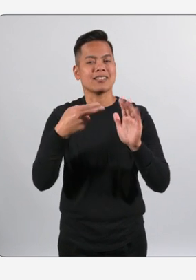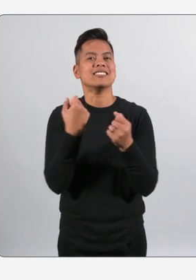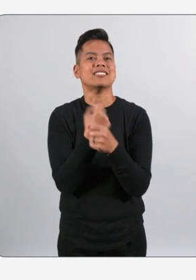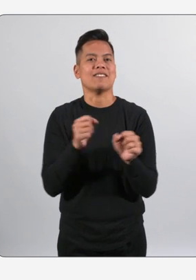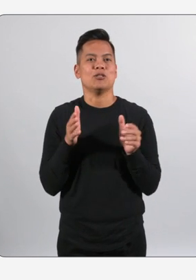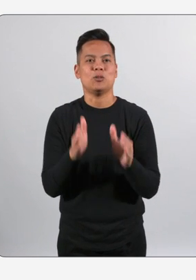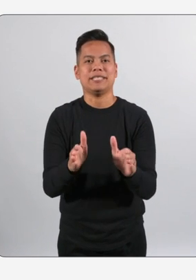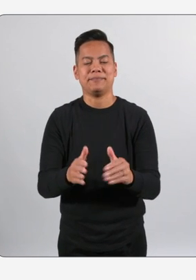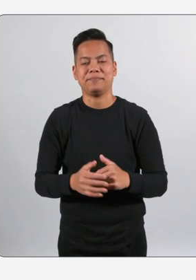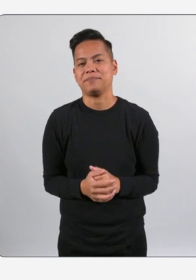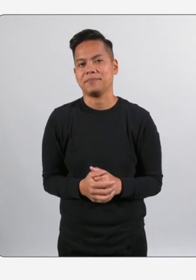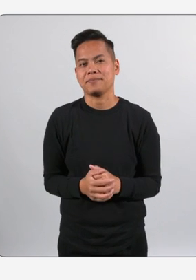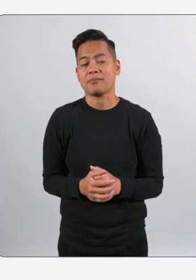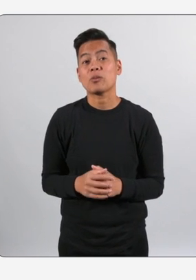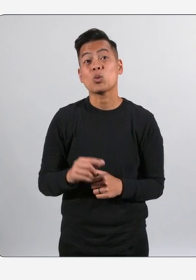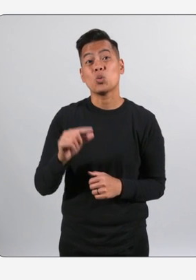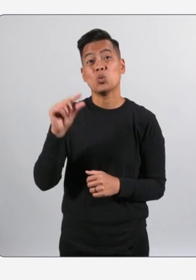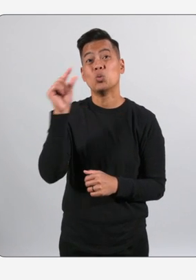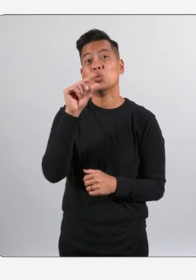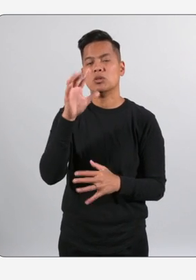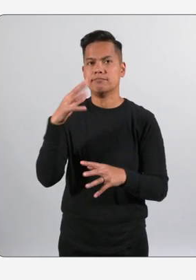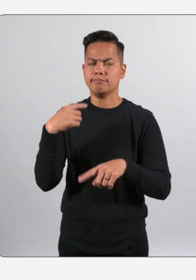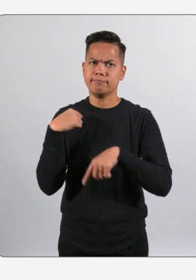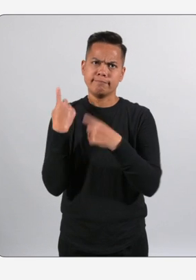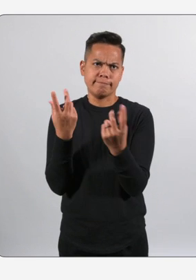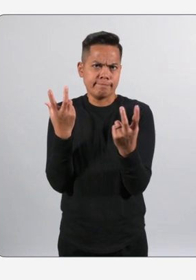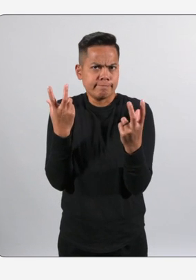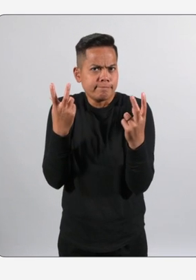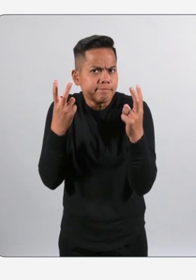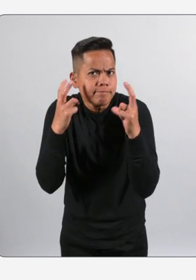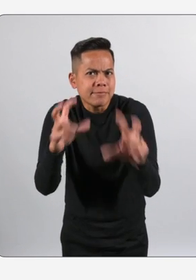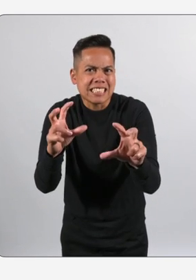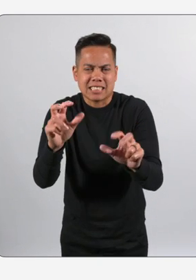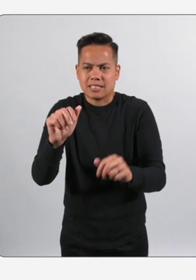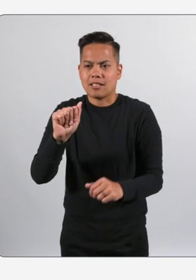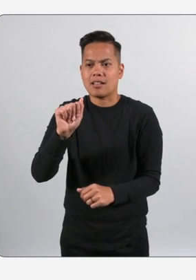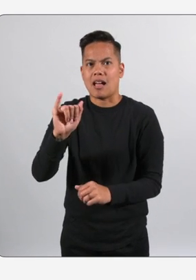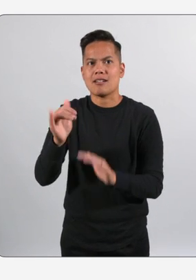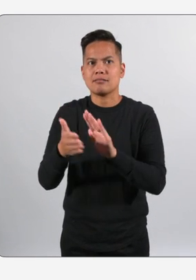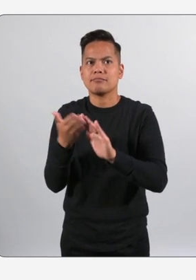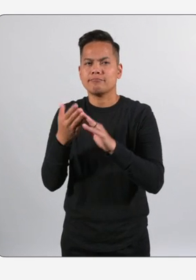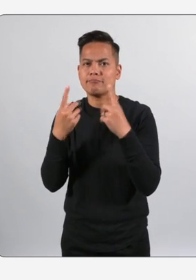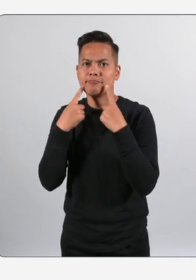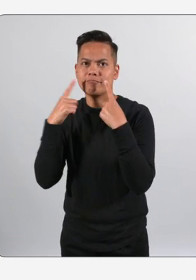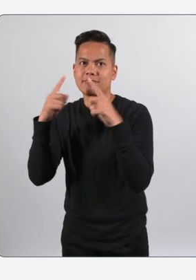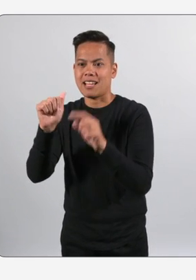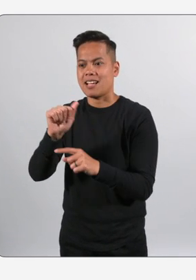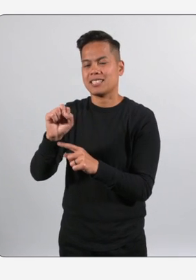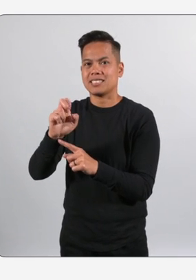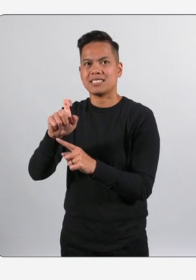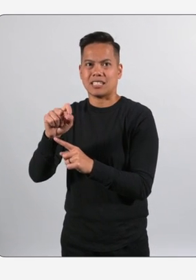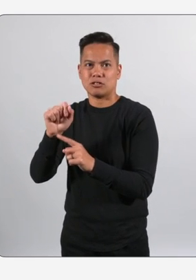Google has been investing for years to help you succeed in AI powered asset creation. Today, more than 25 percent of